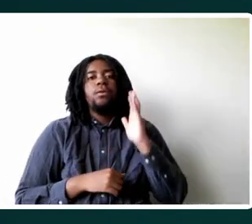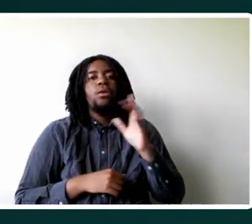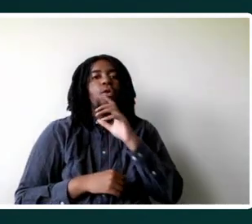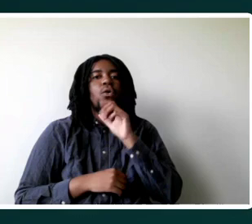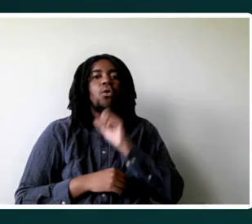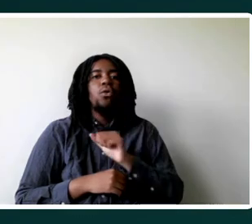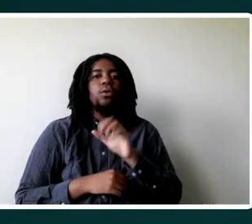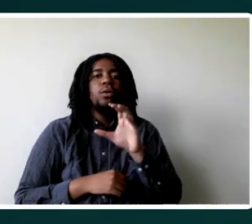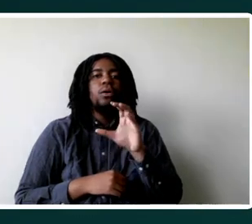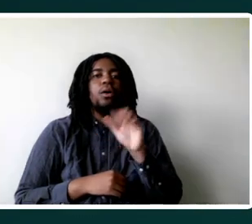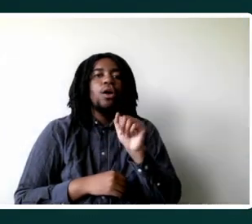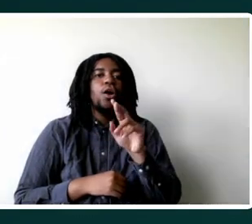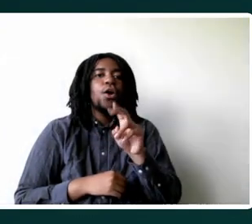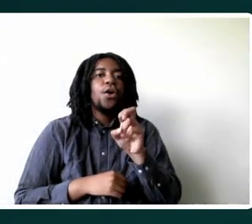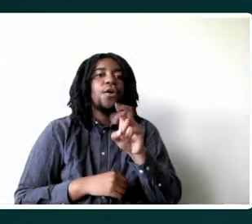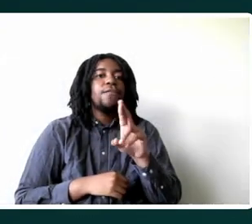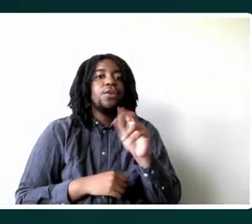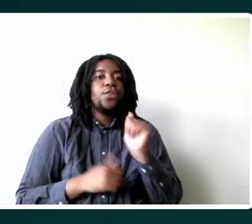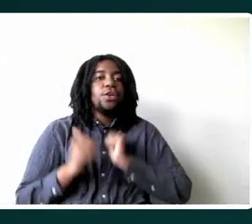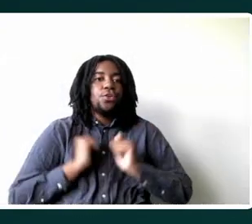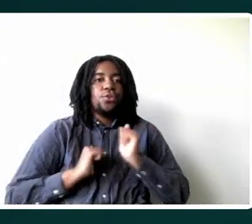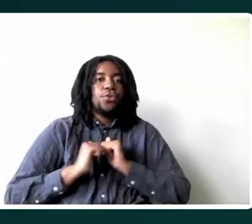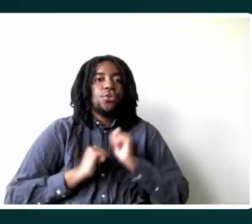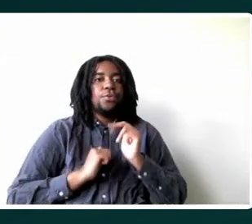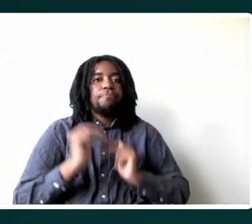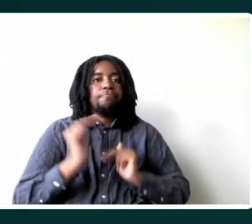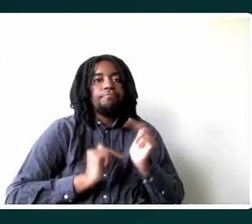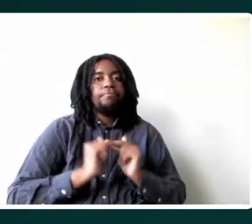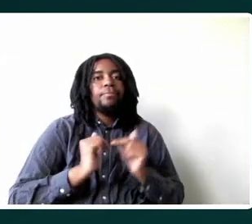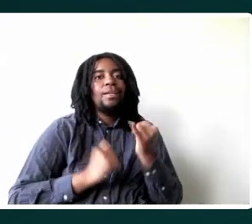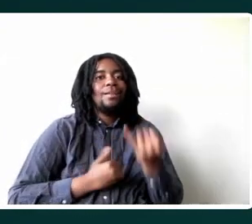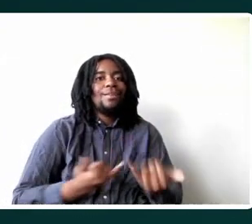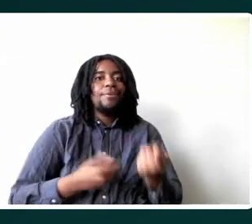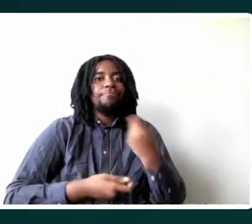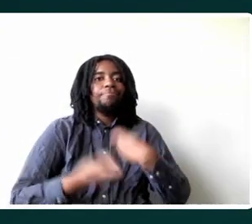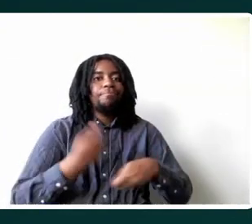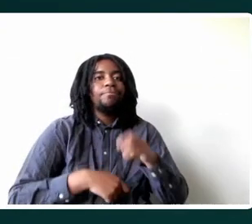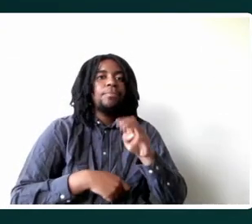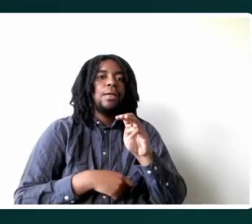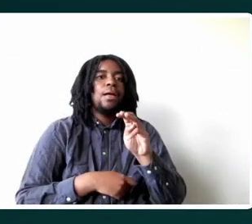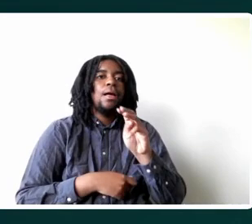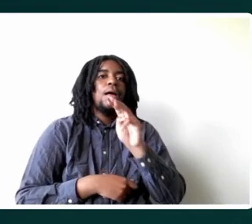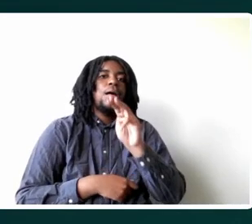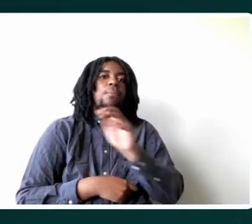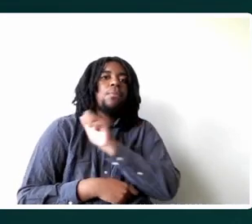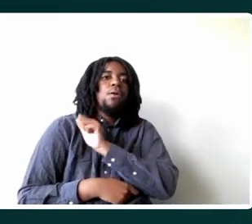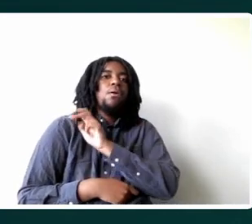Theater on what's now called Martin Luther King Jr. Avenue. And our founding director,